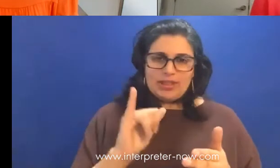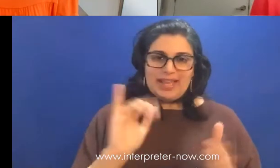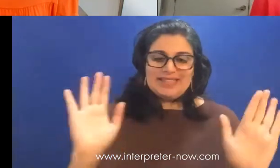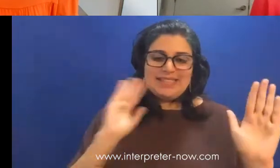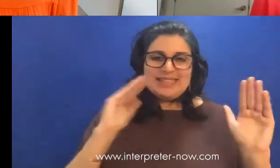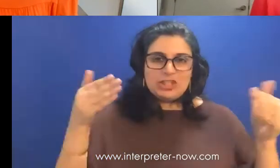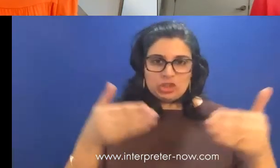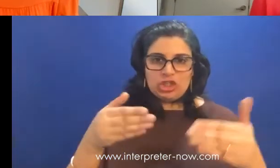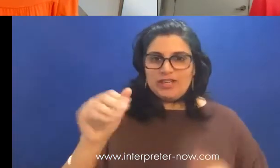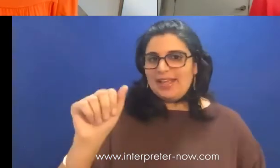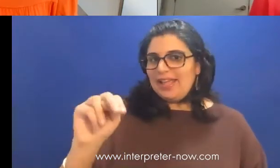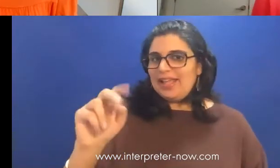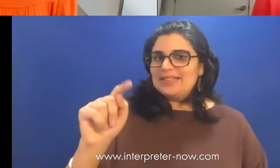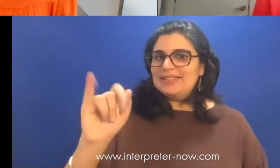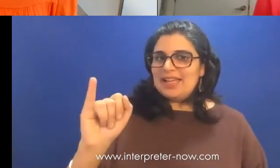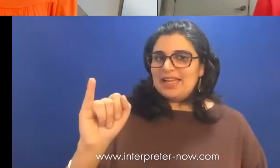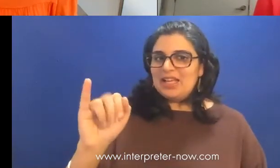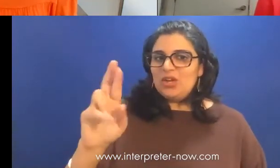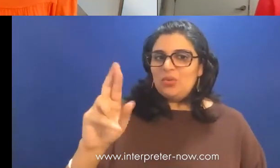It's so important to center anti-racism.